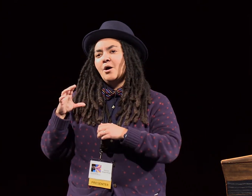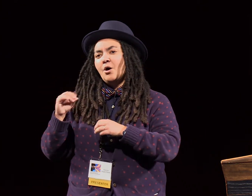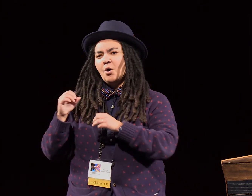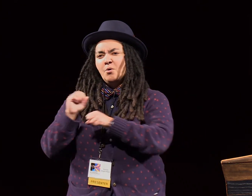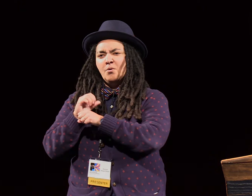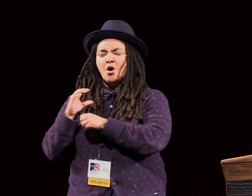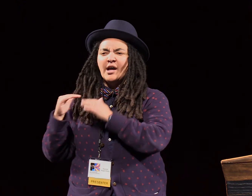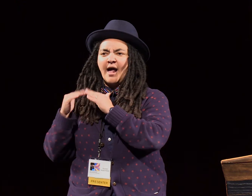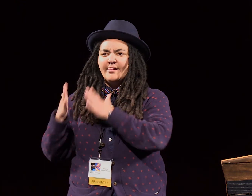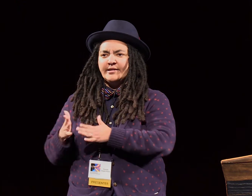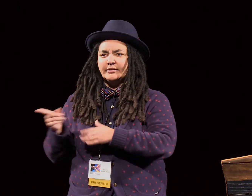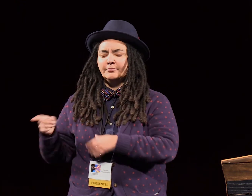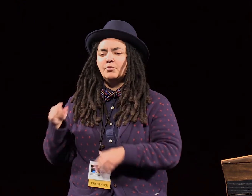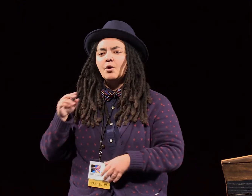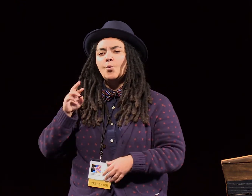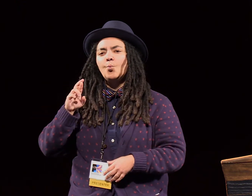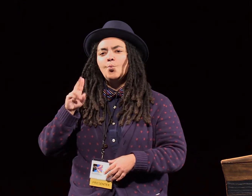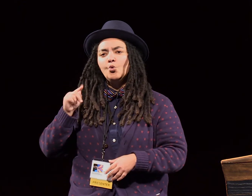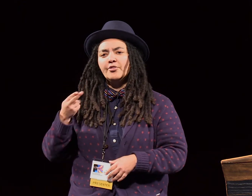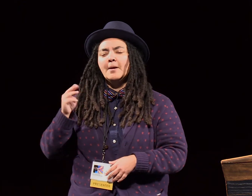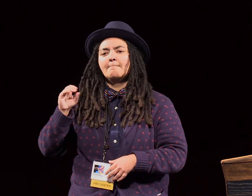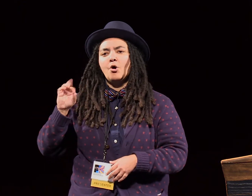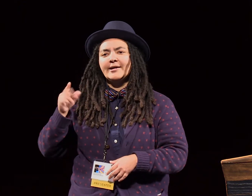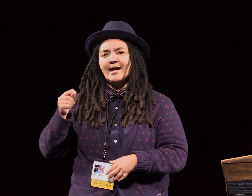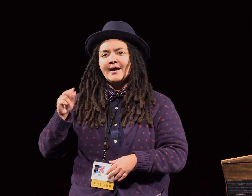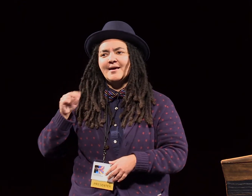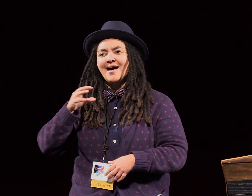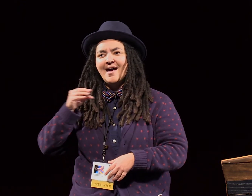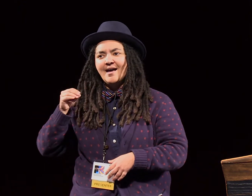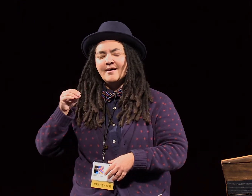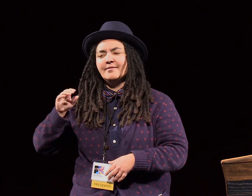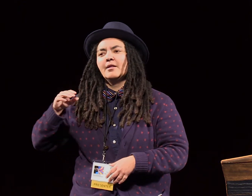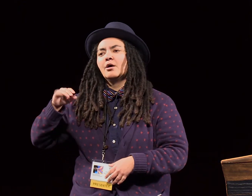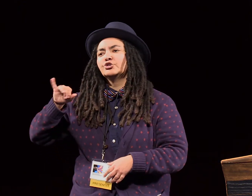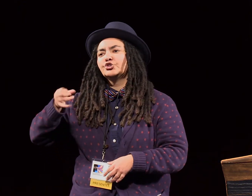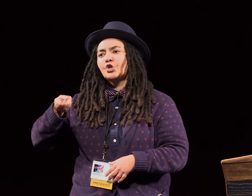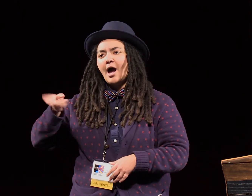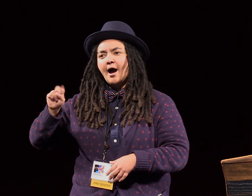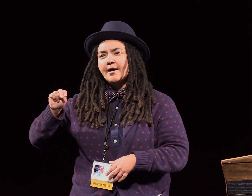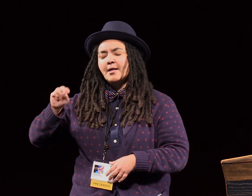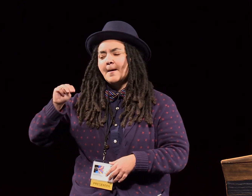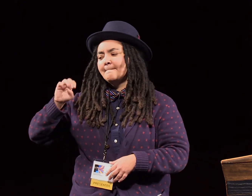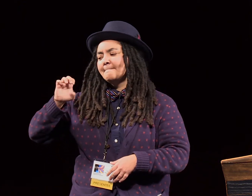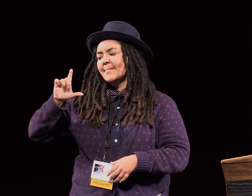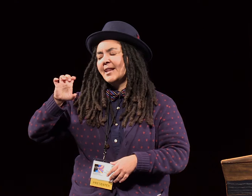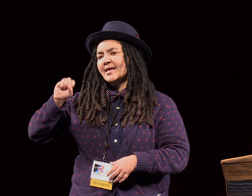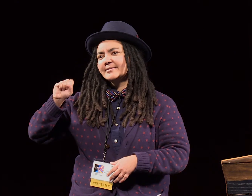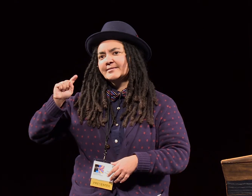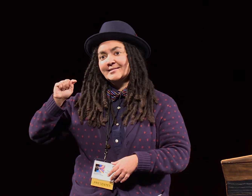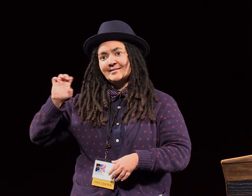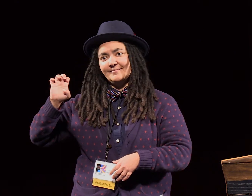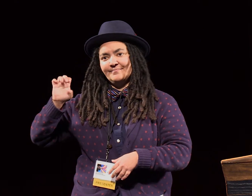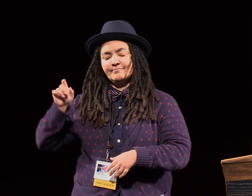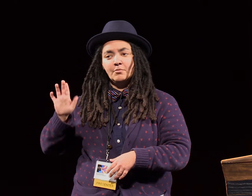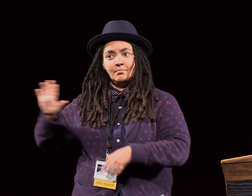Shifting back to my research, we found comparisons through this work and then the work of my co-workers